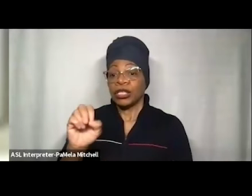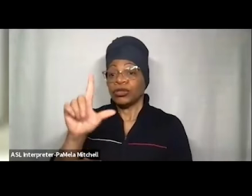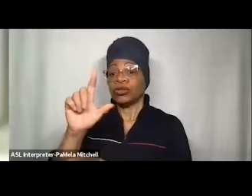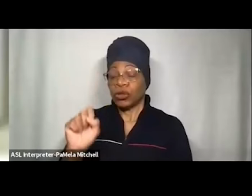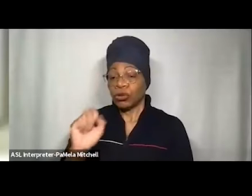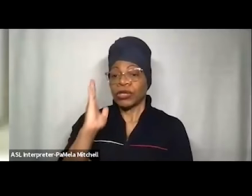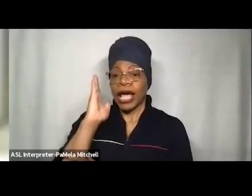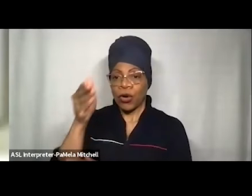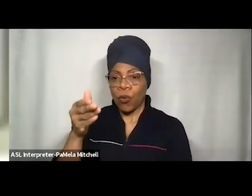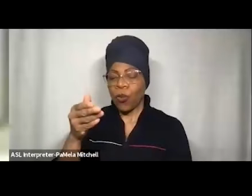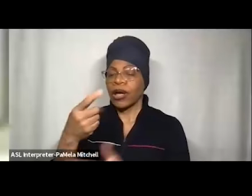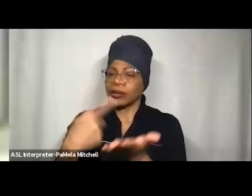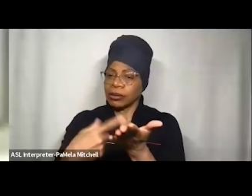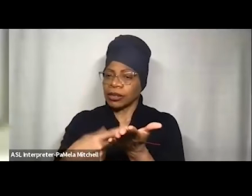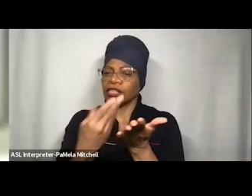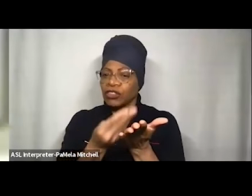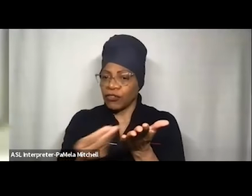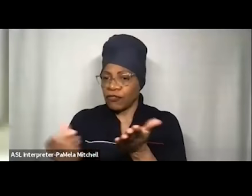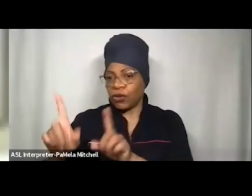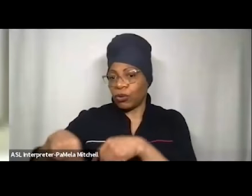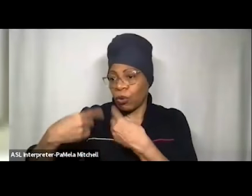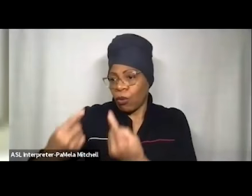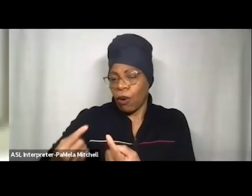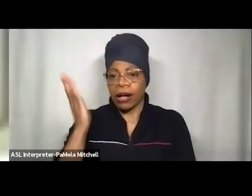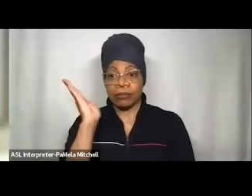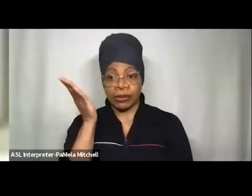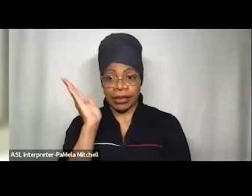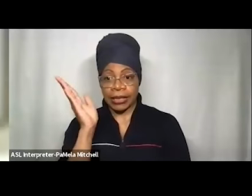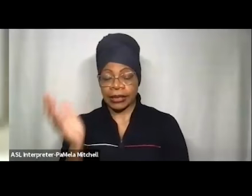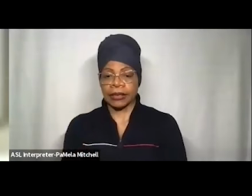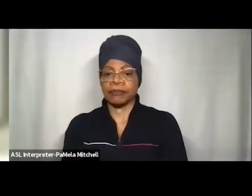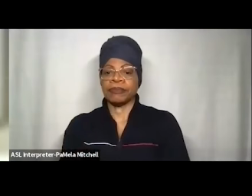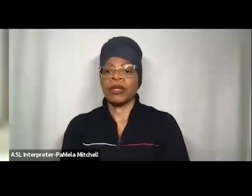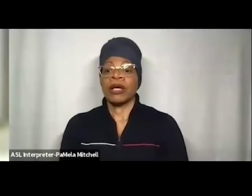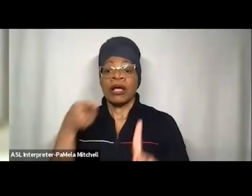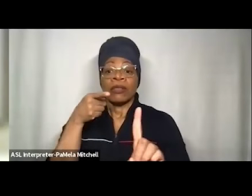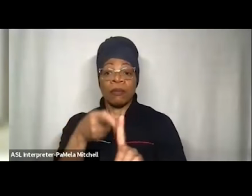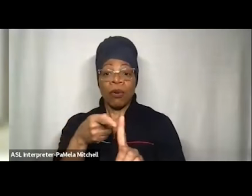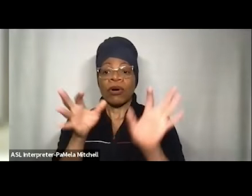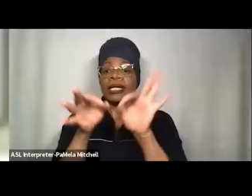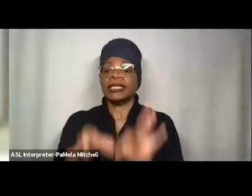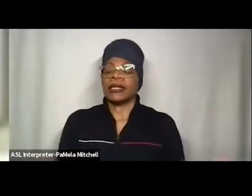as we go through the presentation today. So again, just the importance of providing a screening